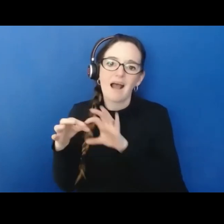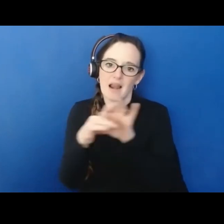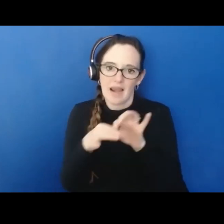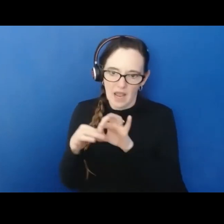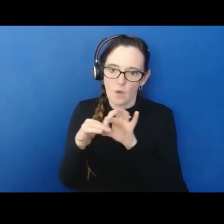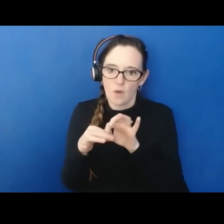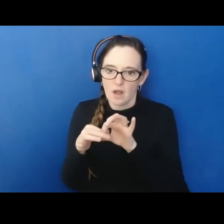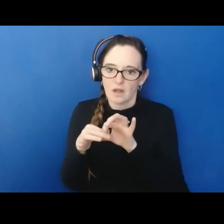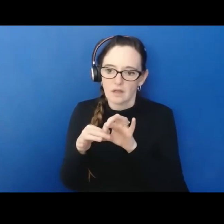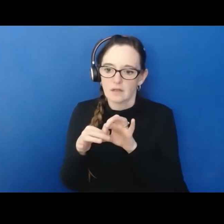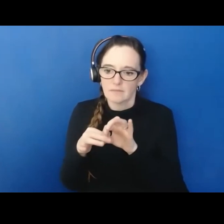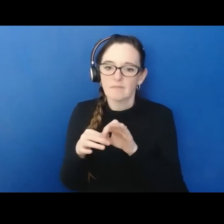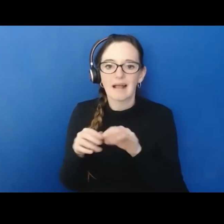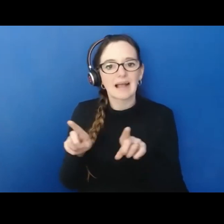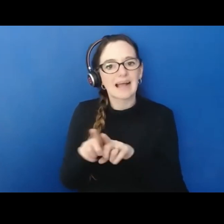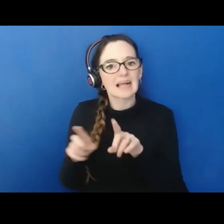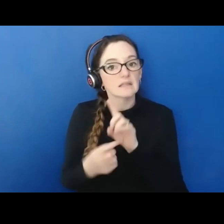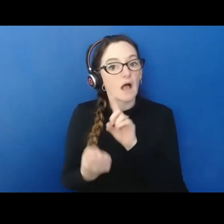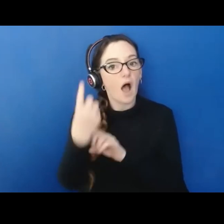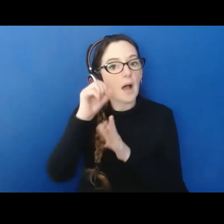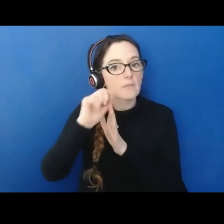from UP Projects for putting together such a fantastic programme.